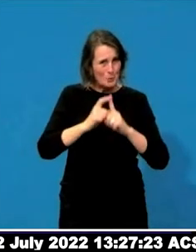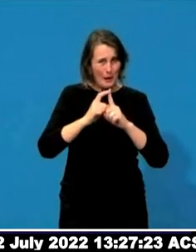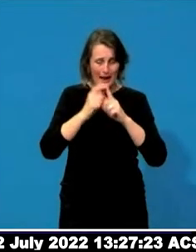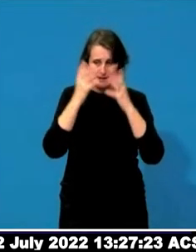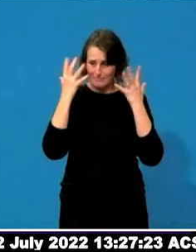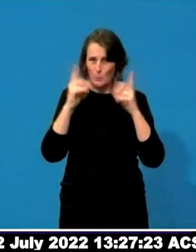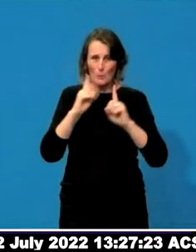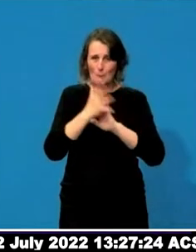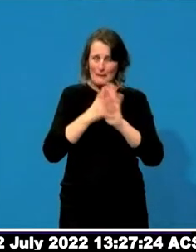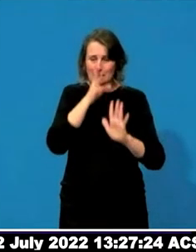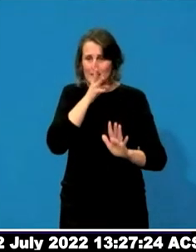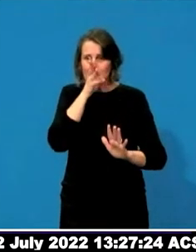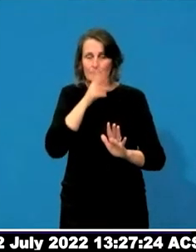Yes, I agree.